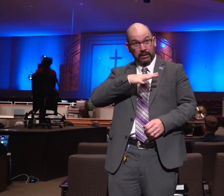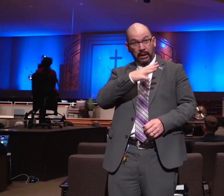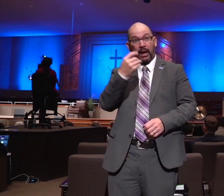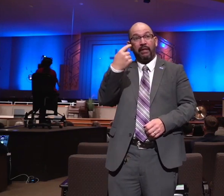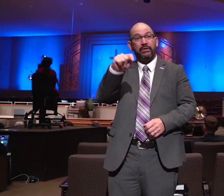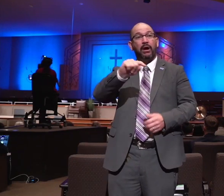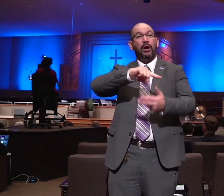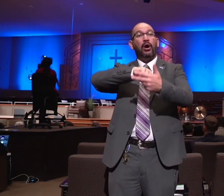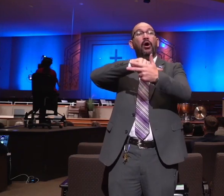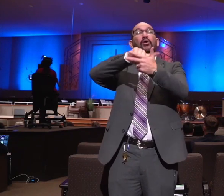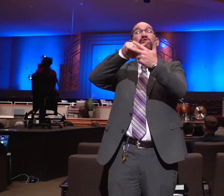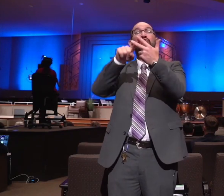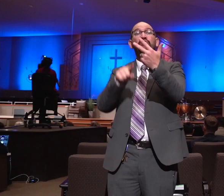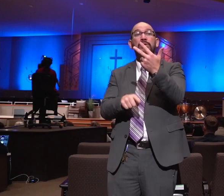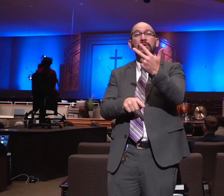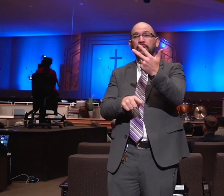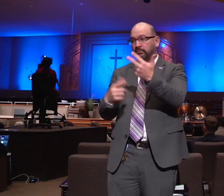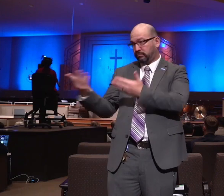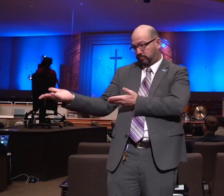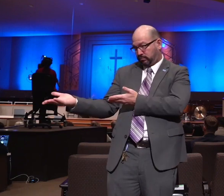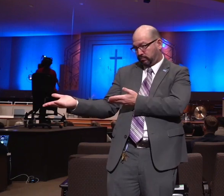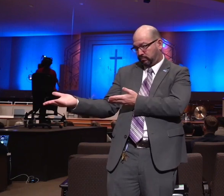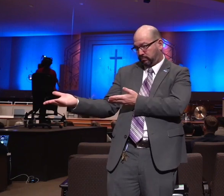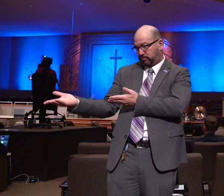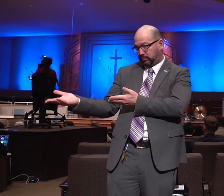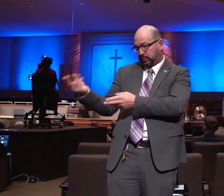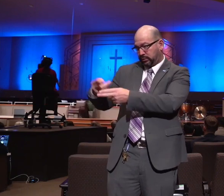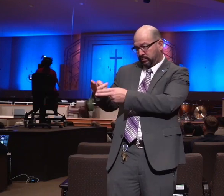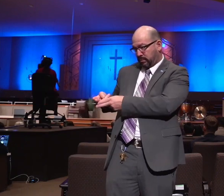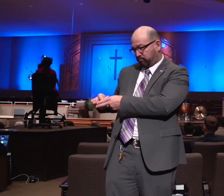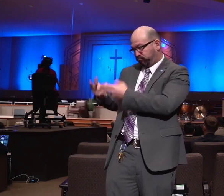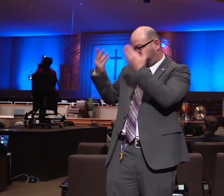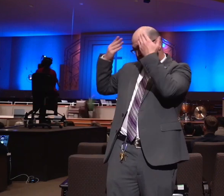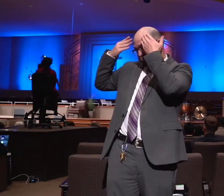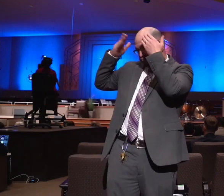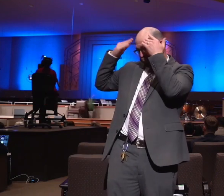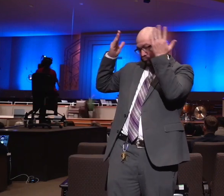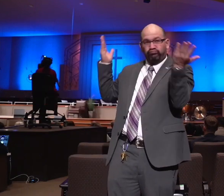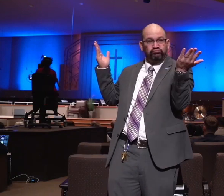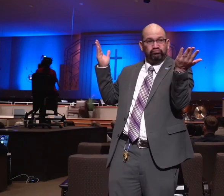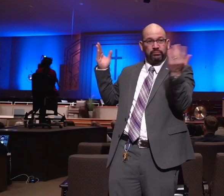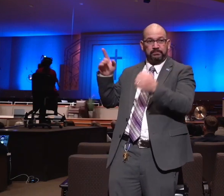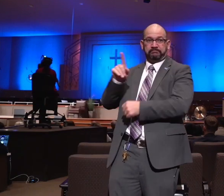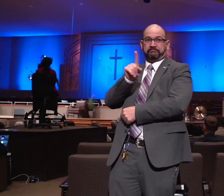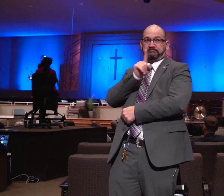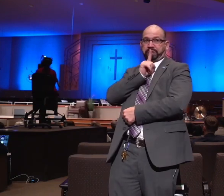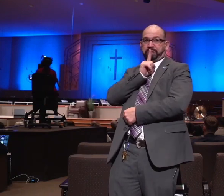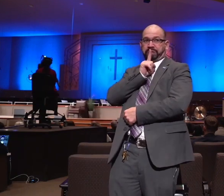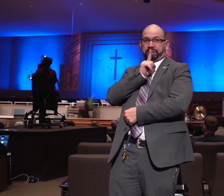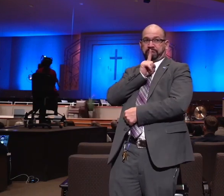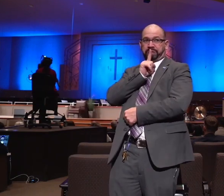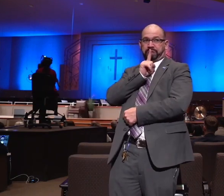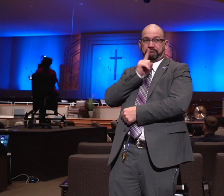somewhere in those 30 there were three